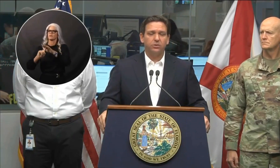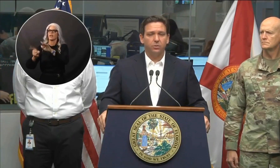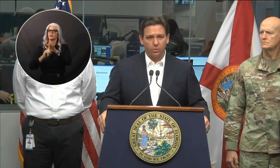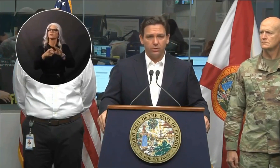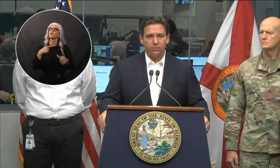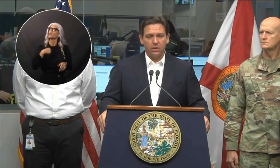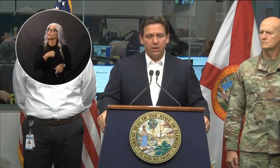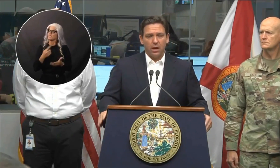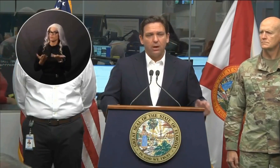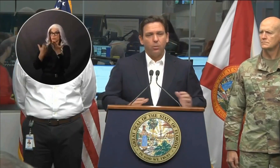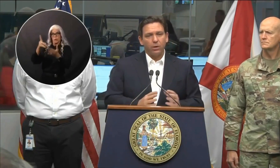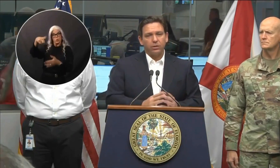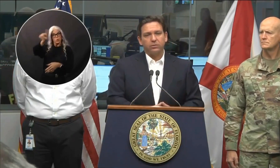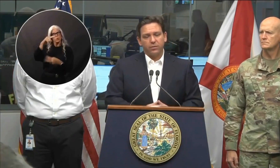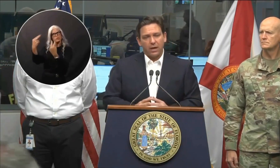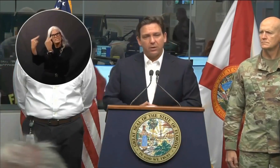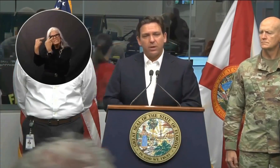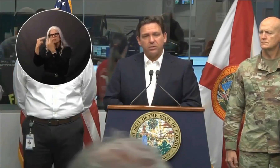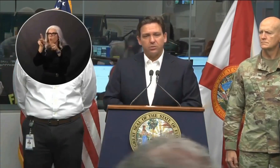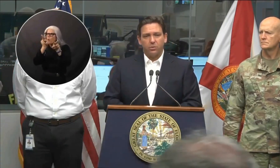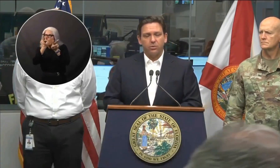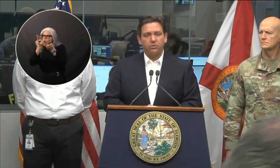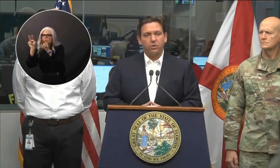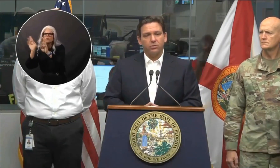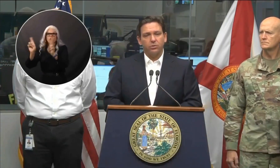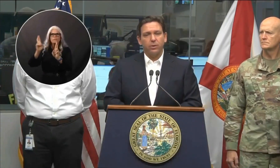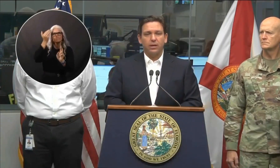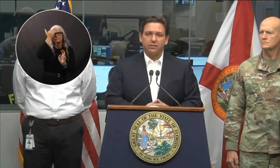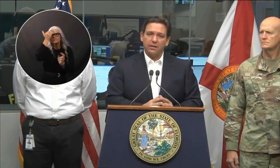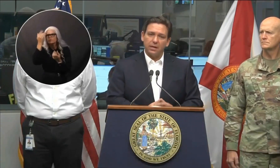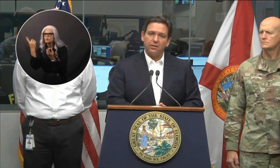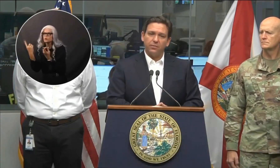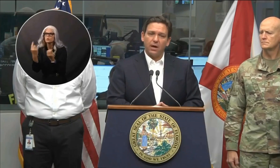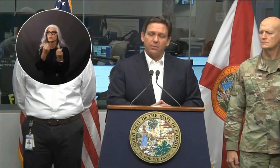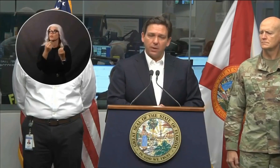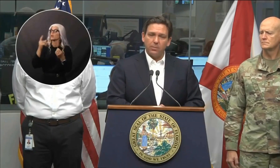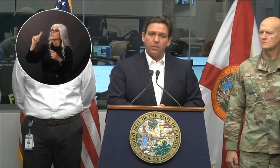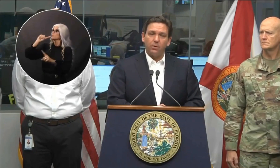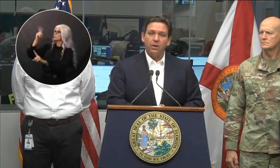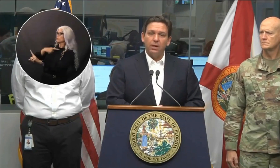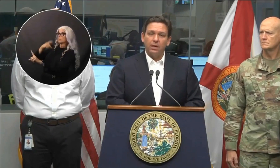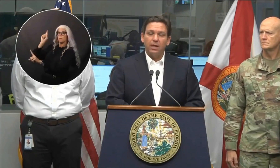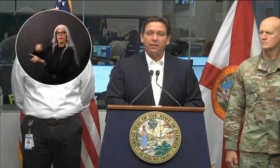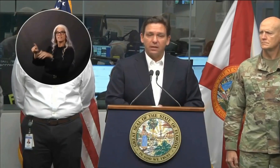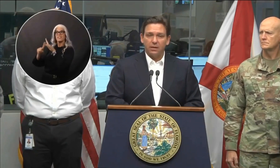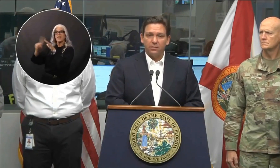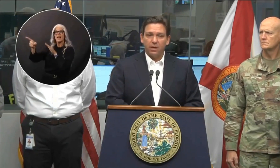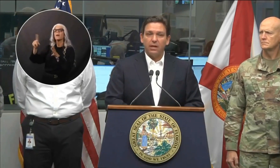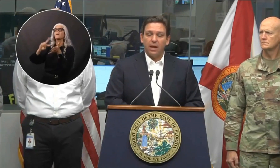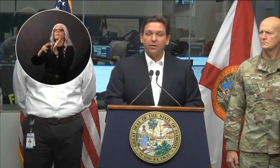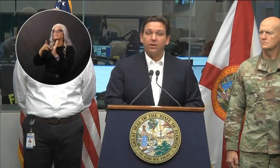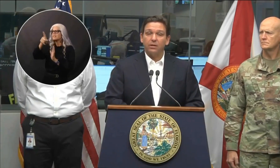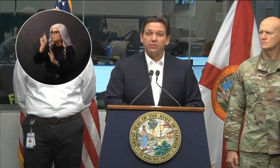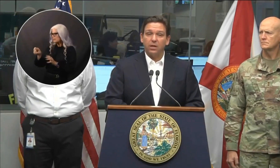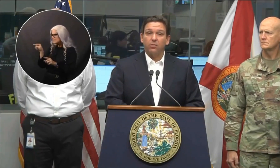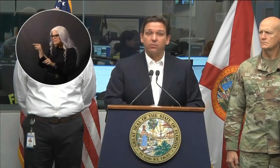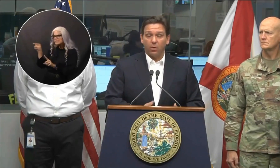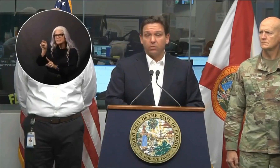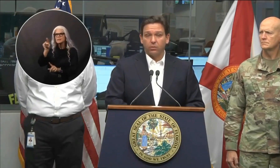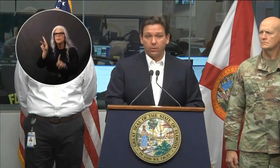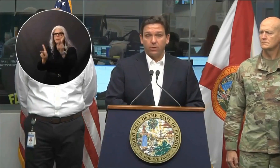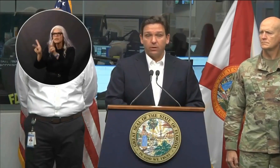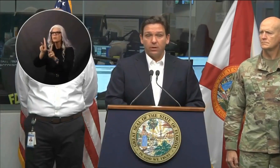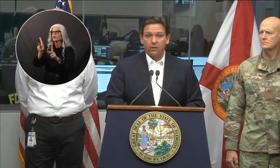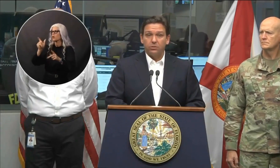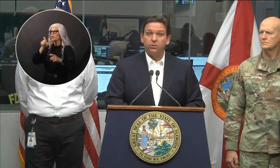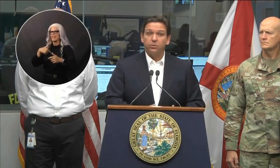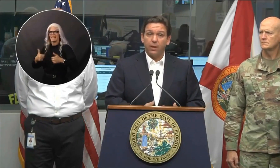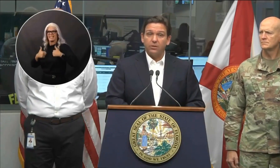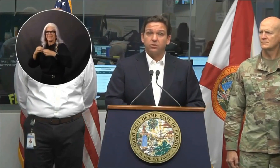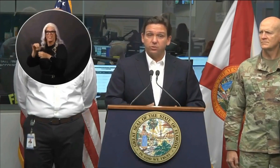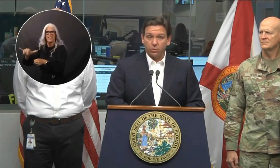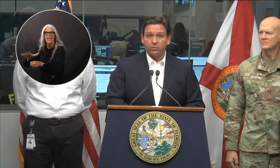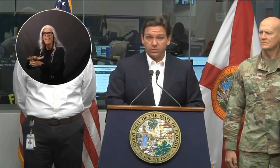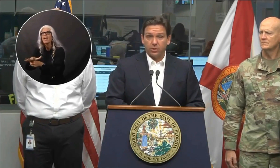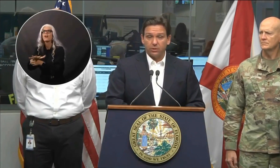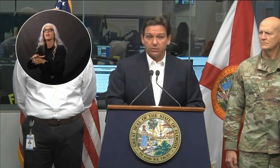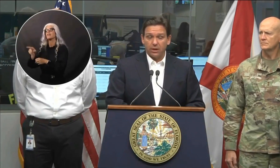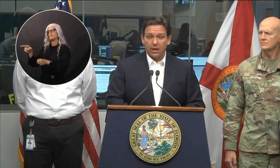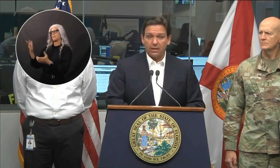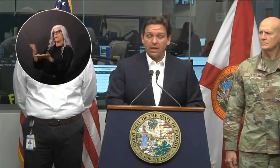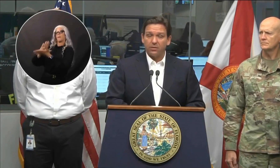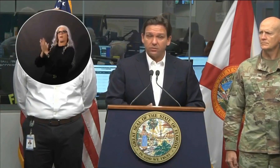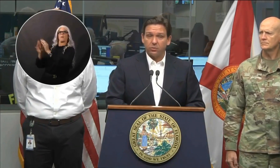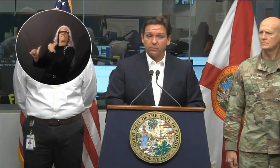the